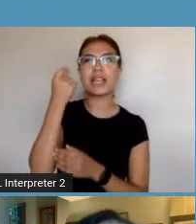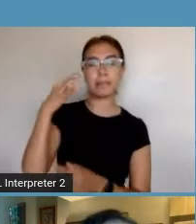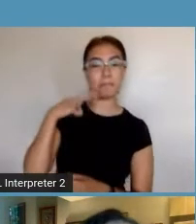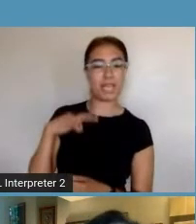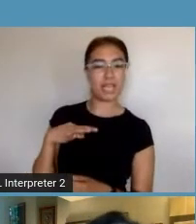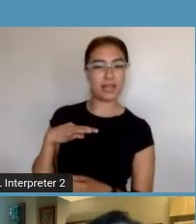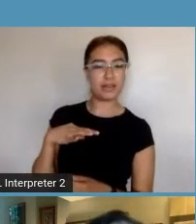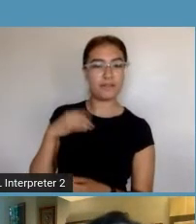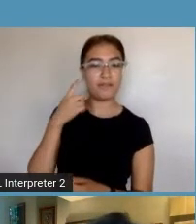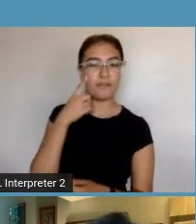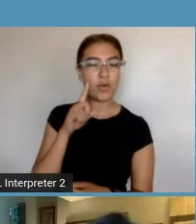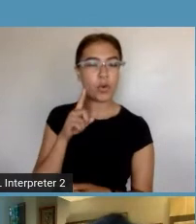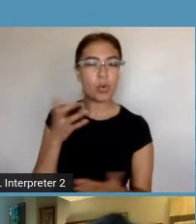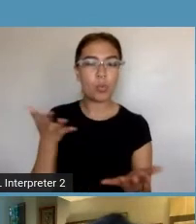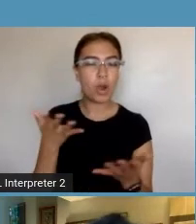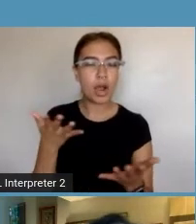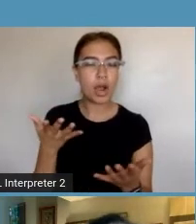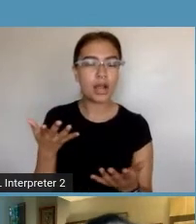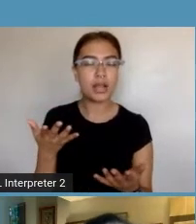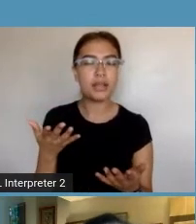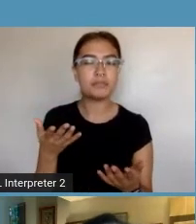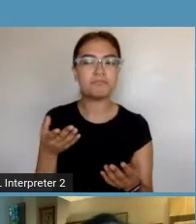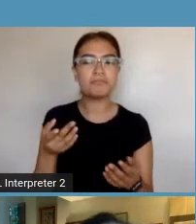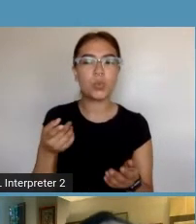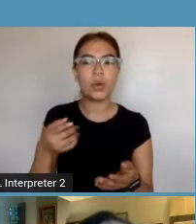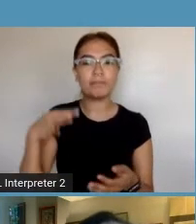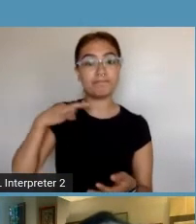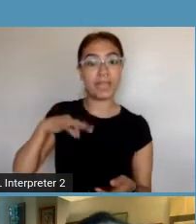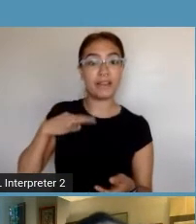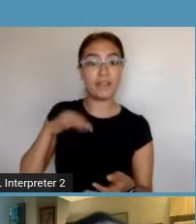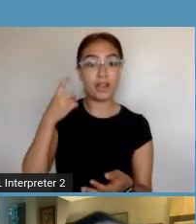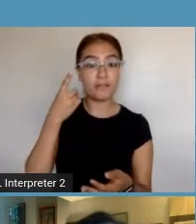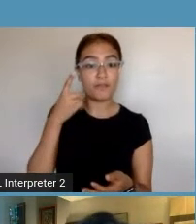and to whom they will be offered? Do you have a clear understanding of the needs of your users?